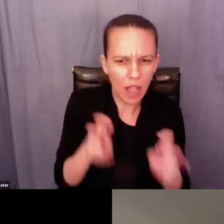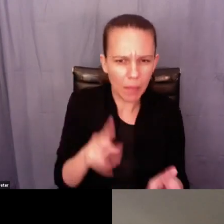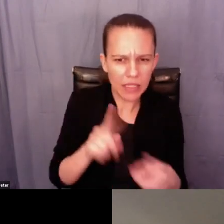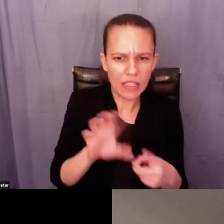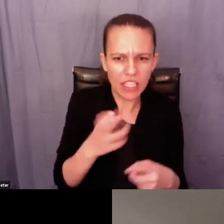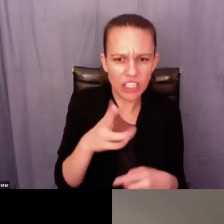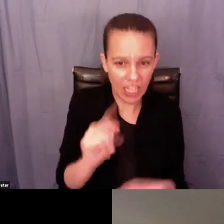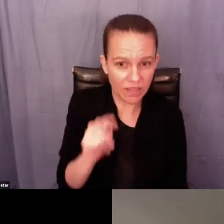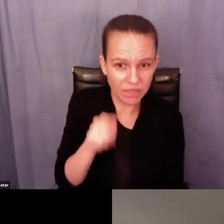Yeah, thank you.